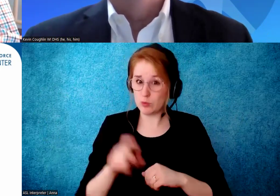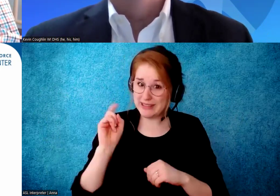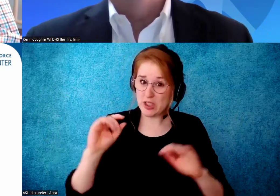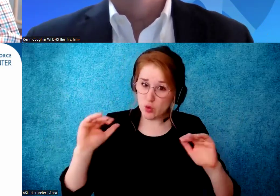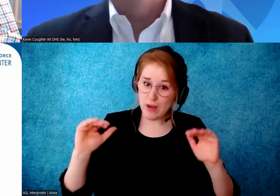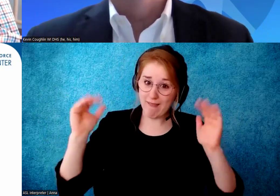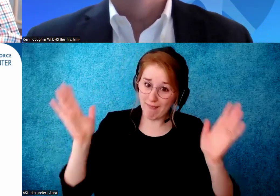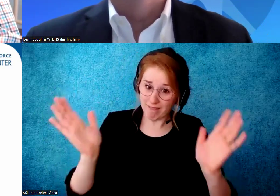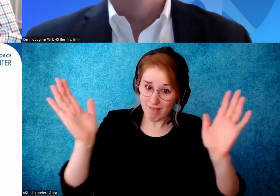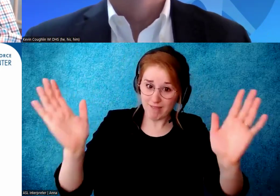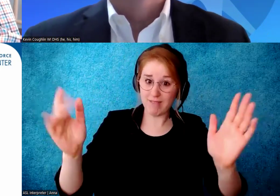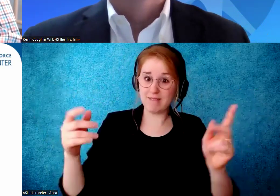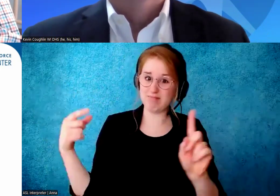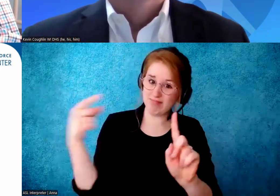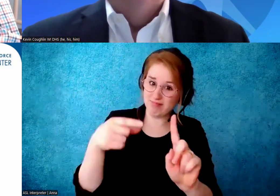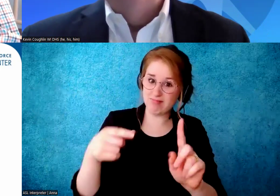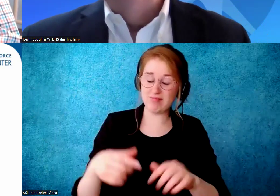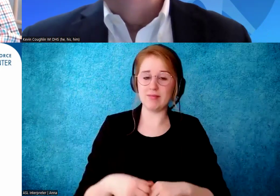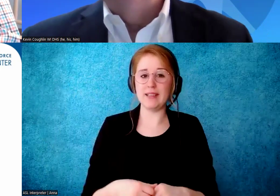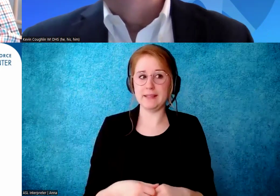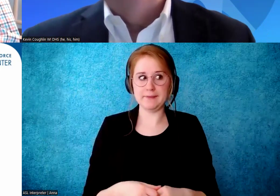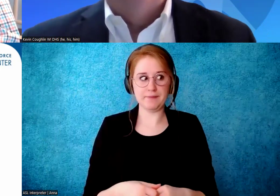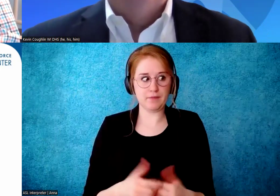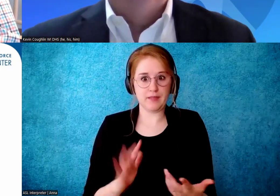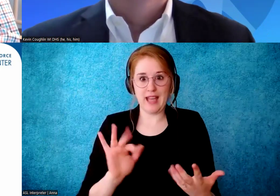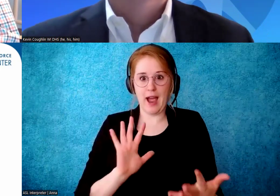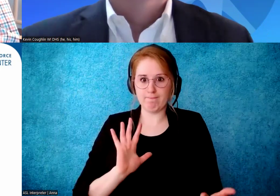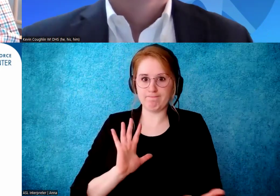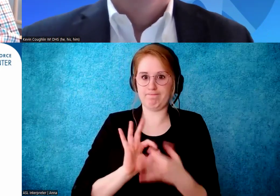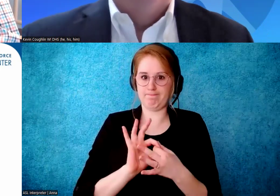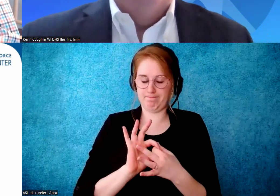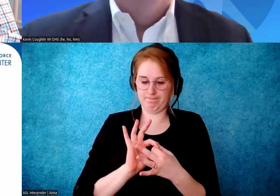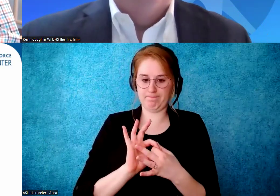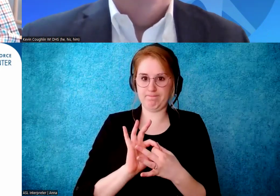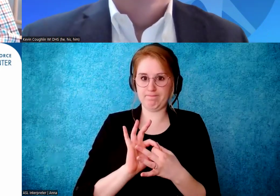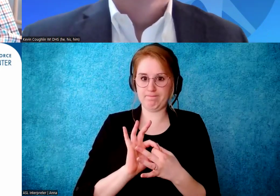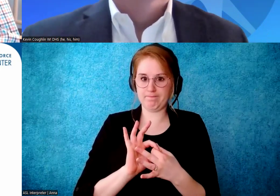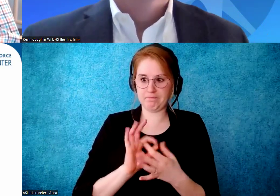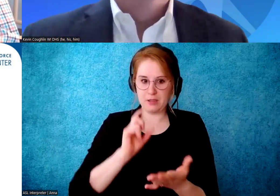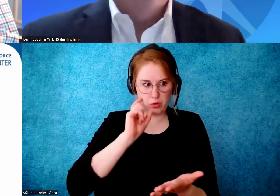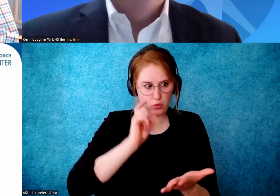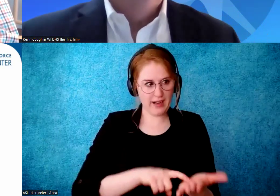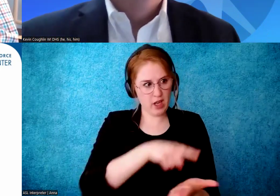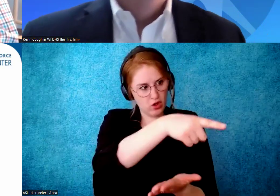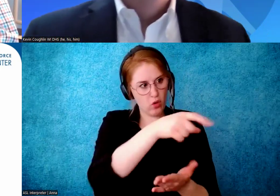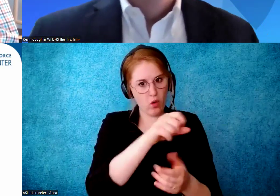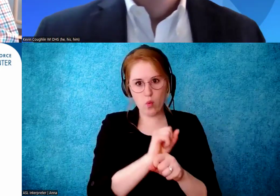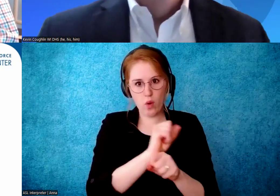And being part of, you know, having a dignified way and people being recognized for their achievement